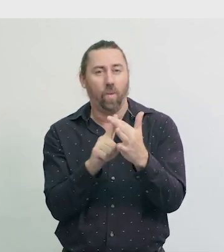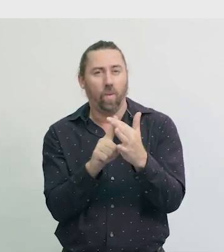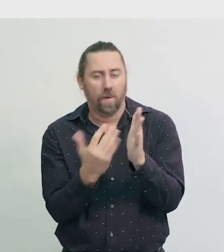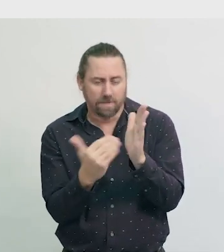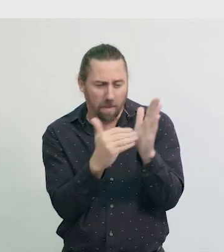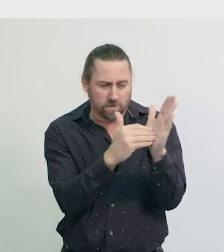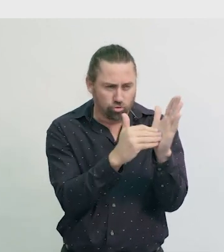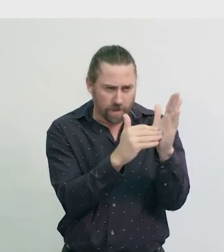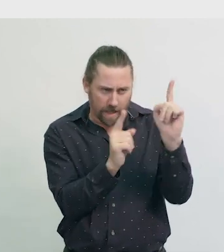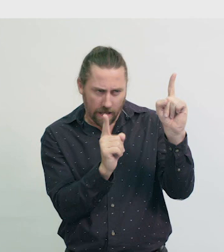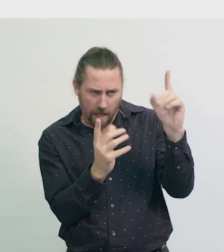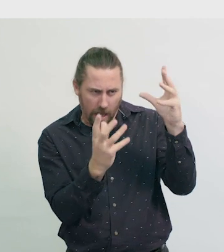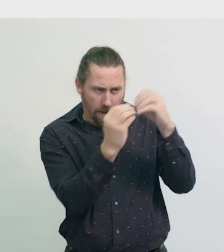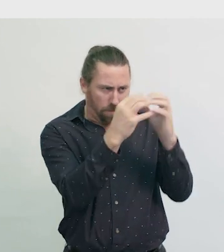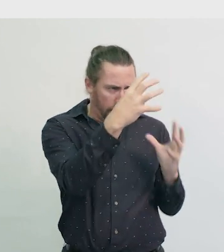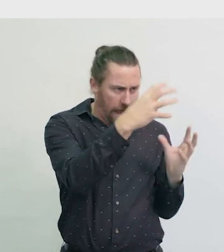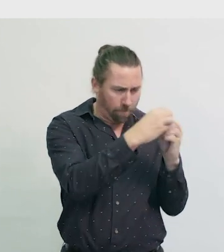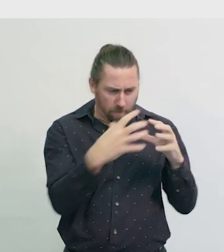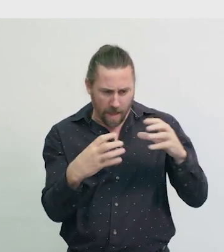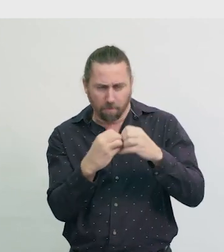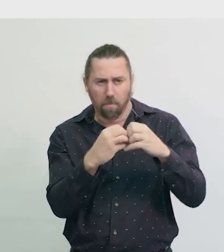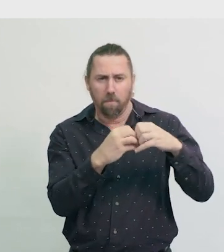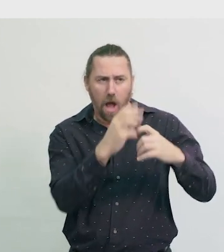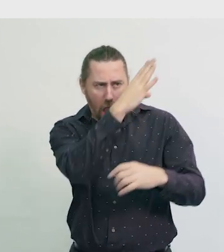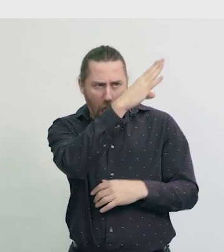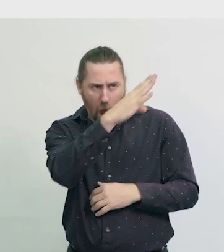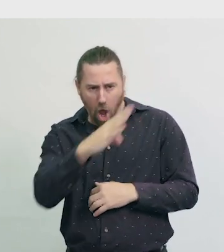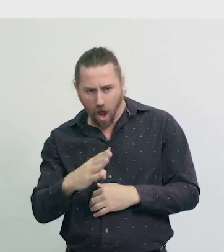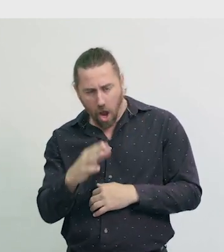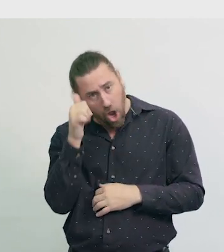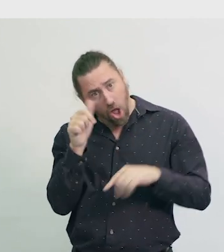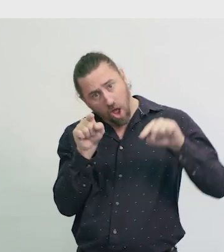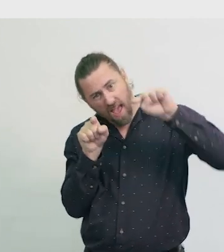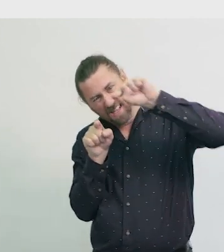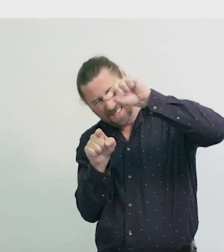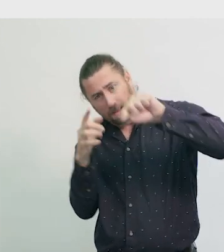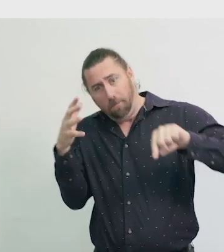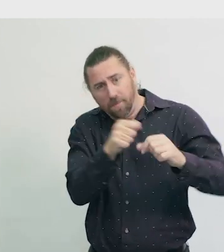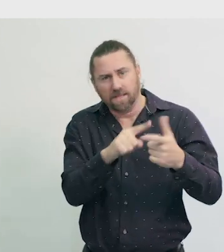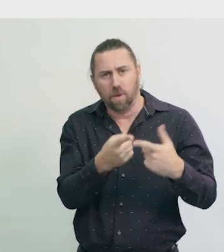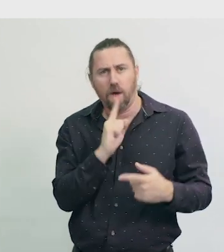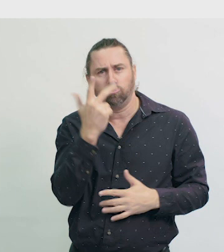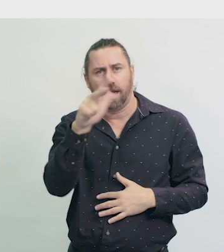We know that supplementary angles on a straight line add to 180 degrees.